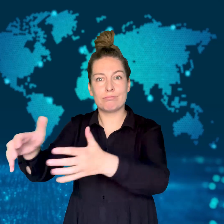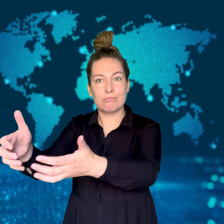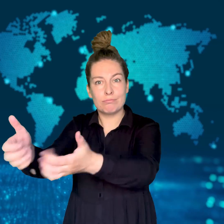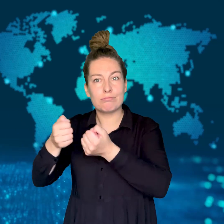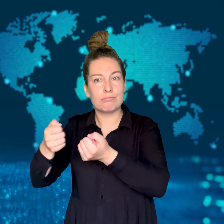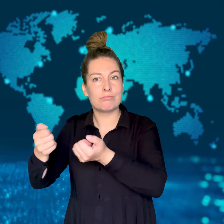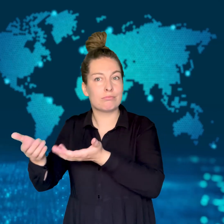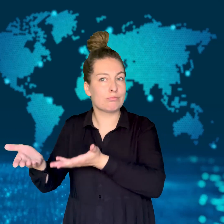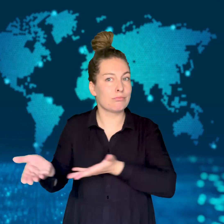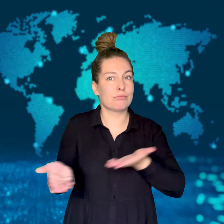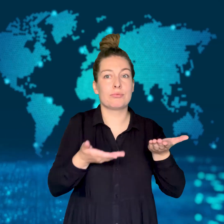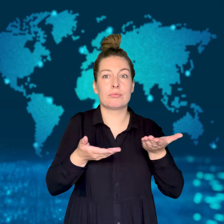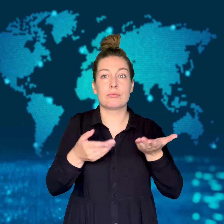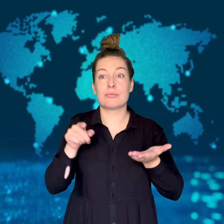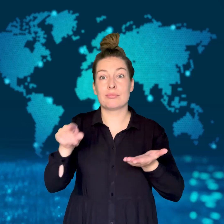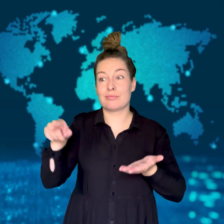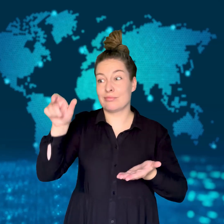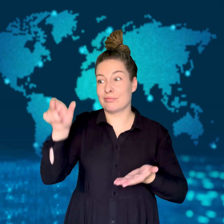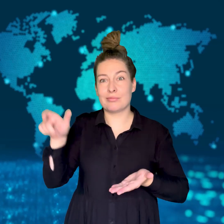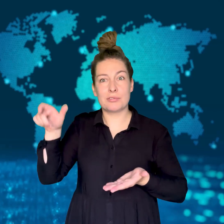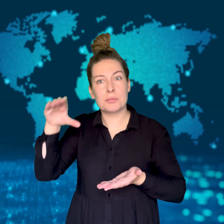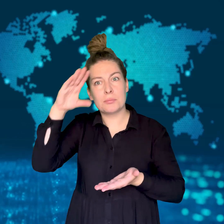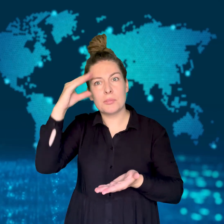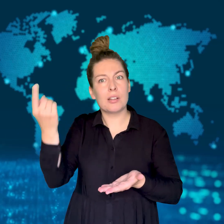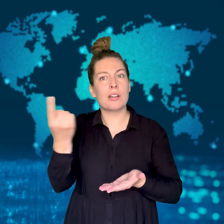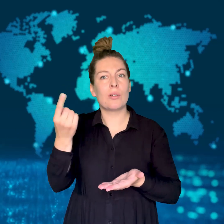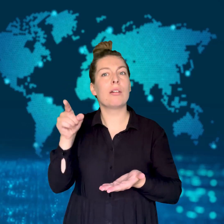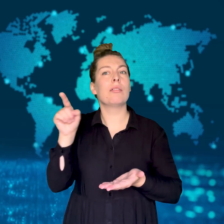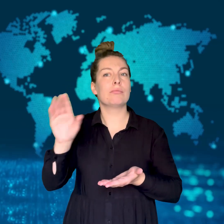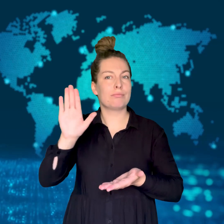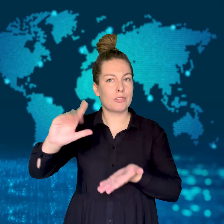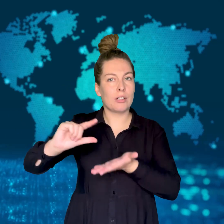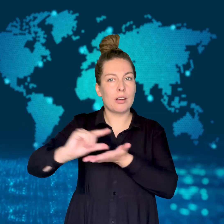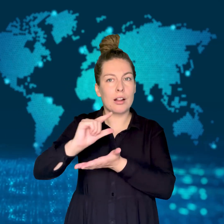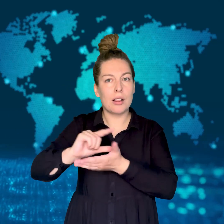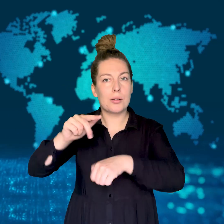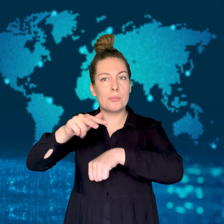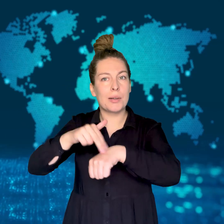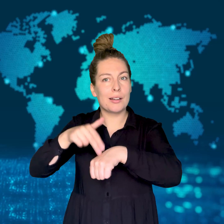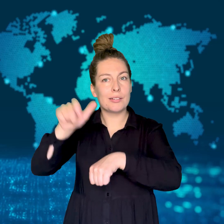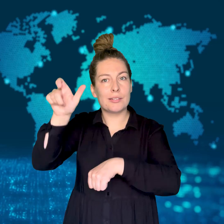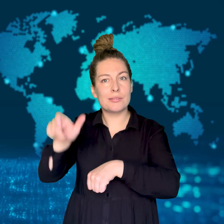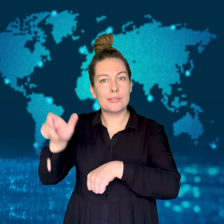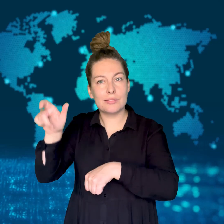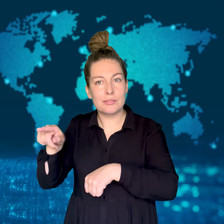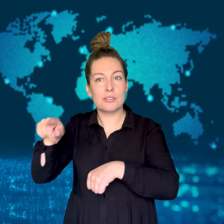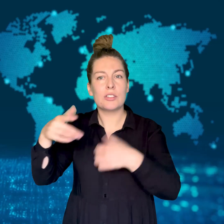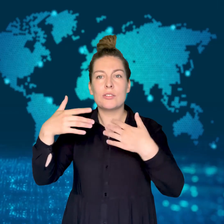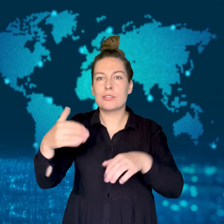The officers transferred the children to social services.